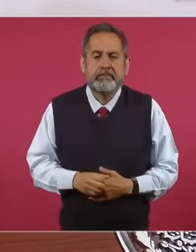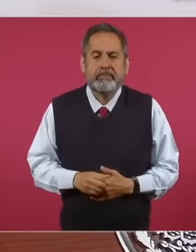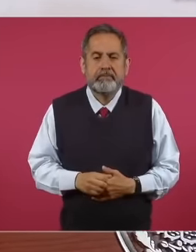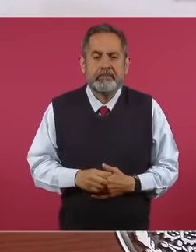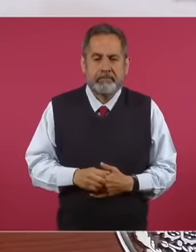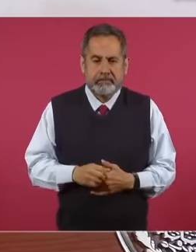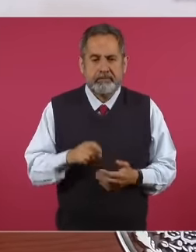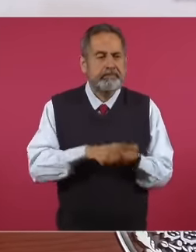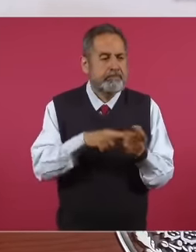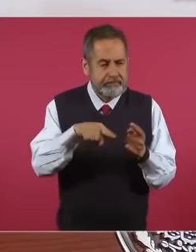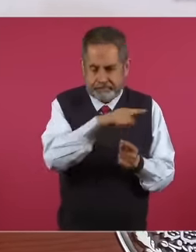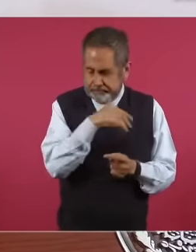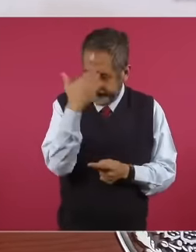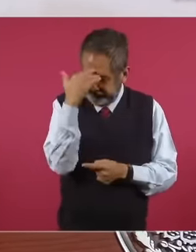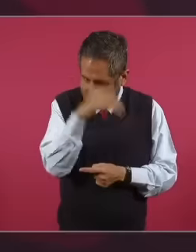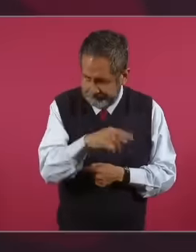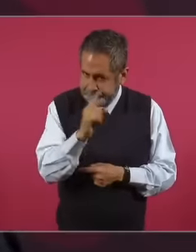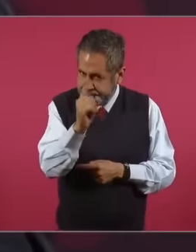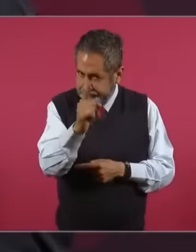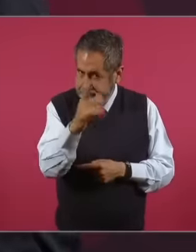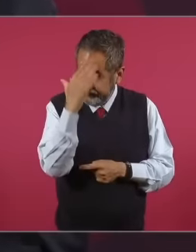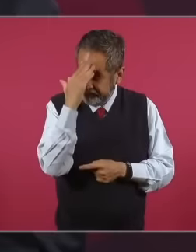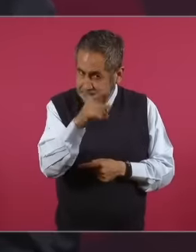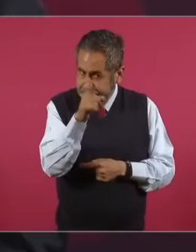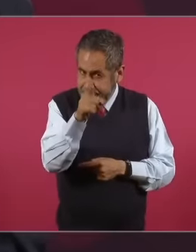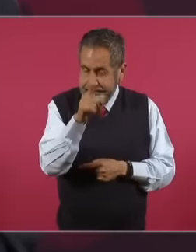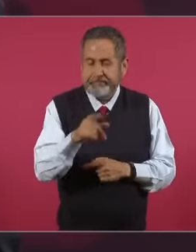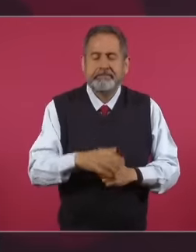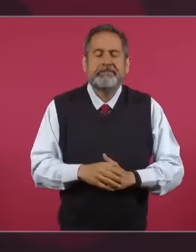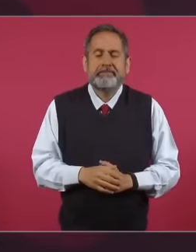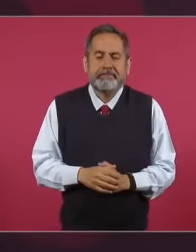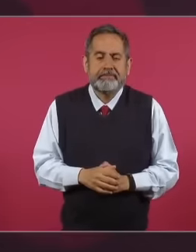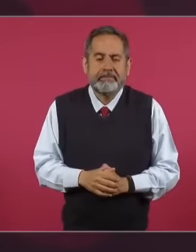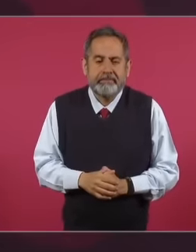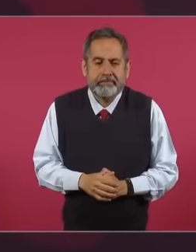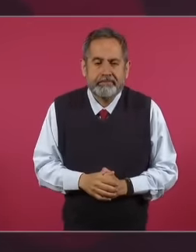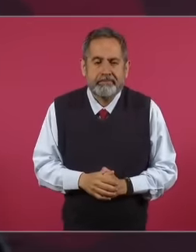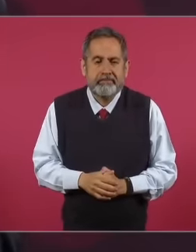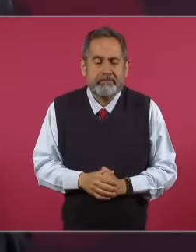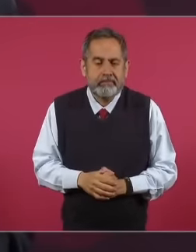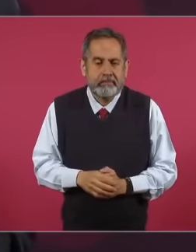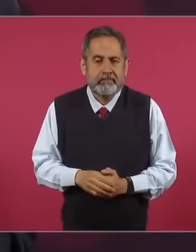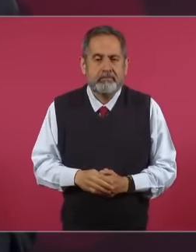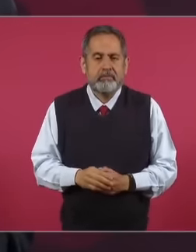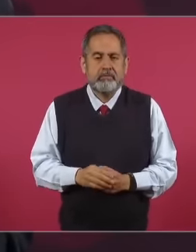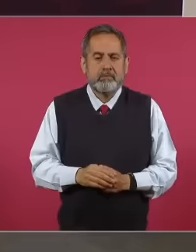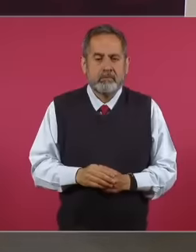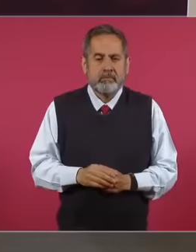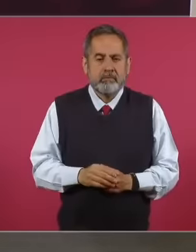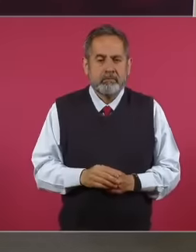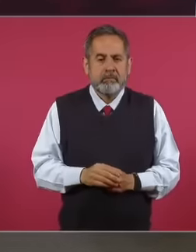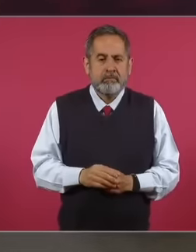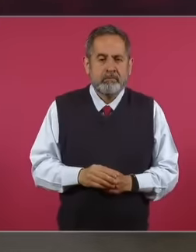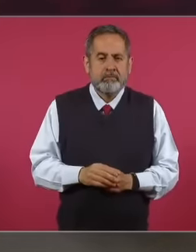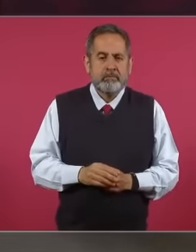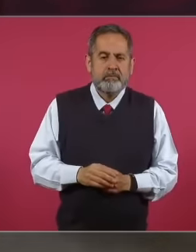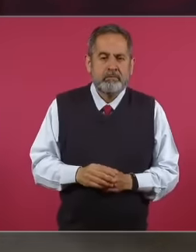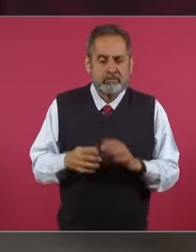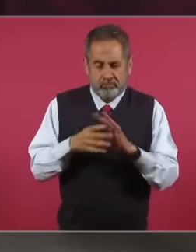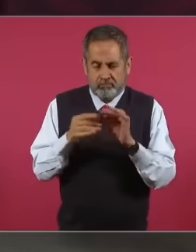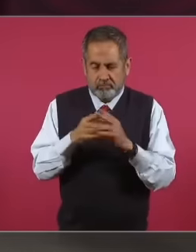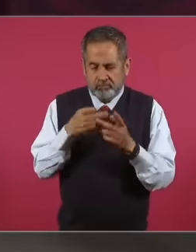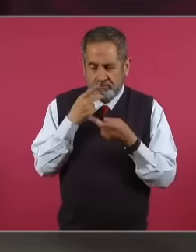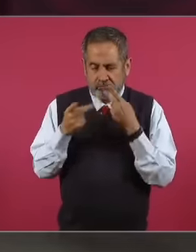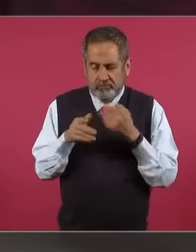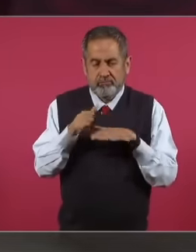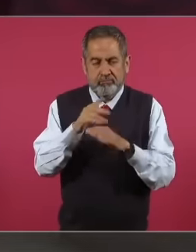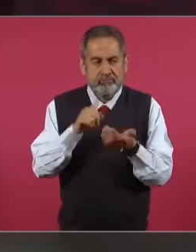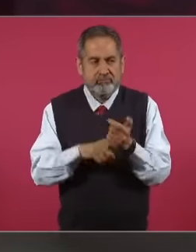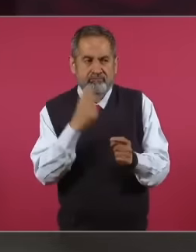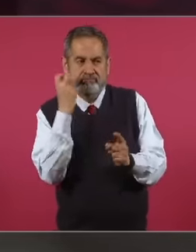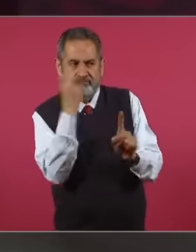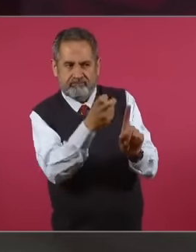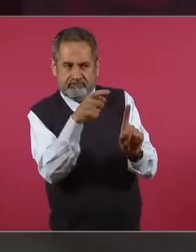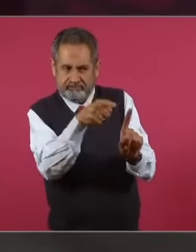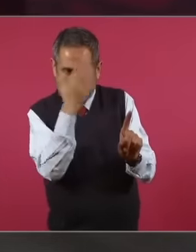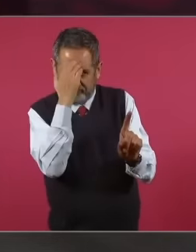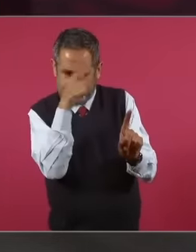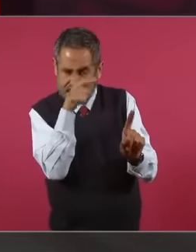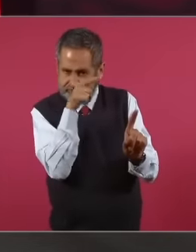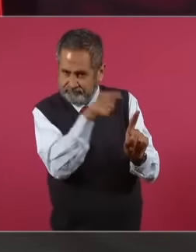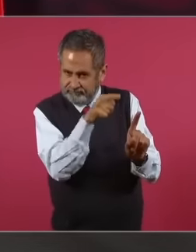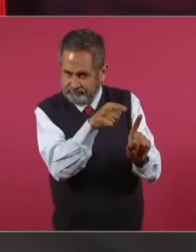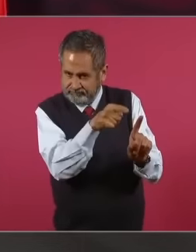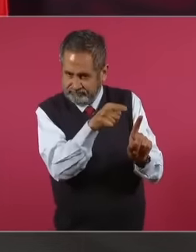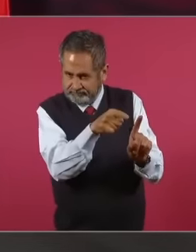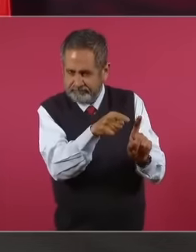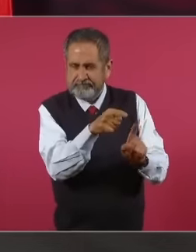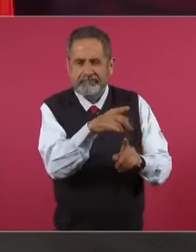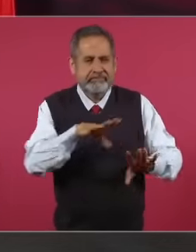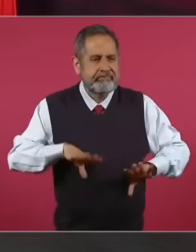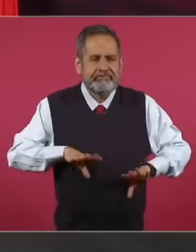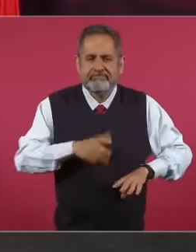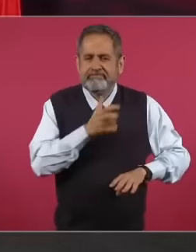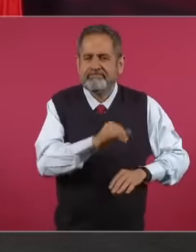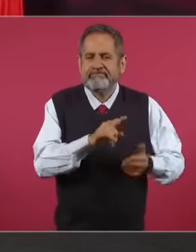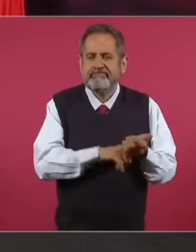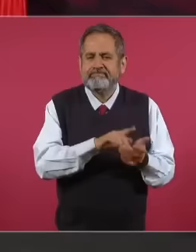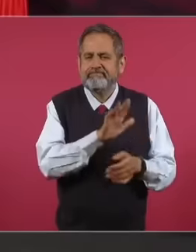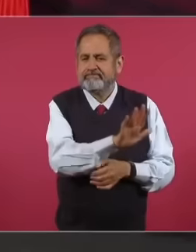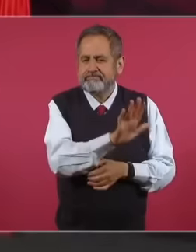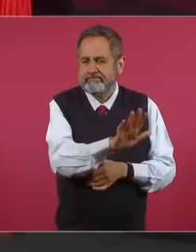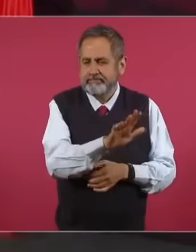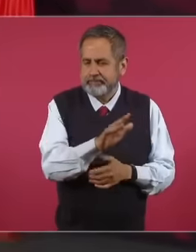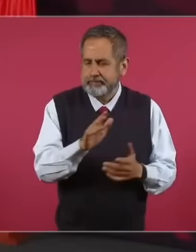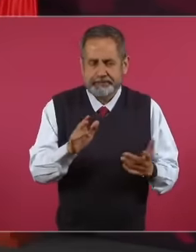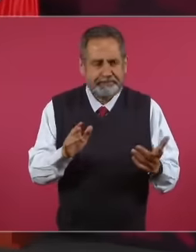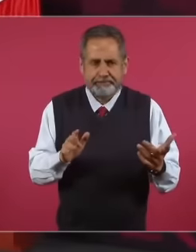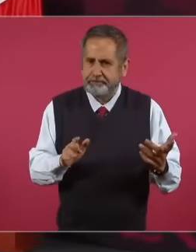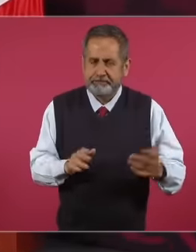if they know that I am referring to an attitude that is completely